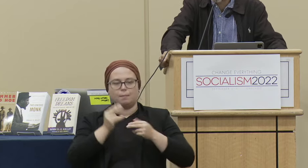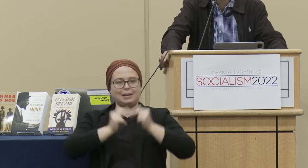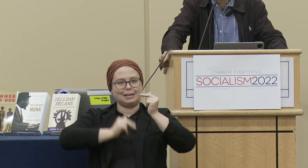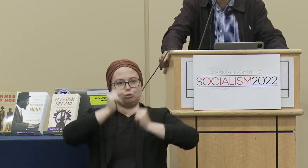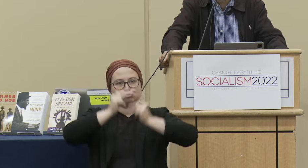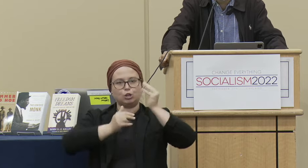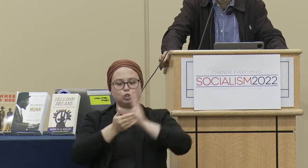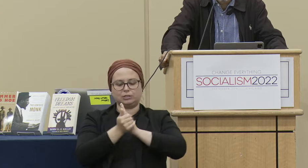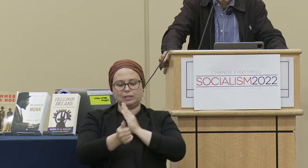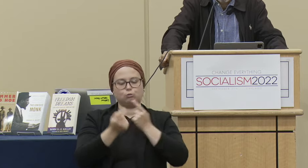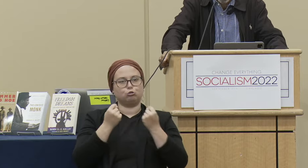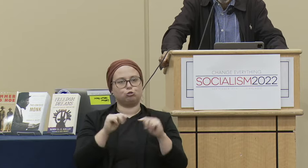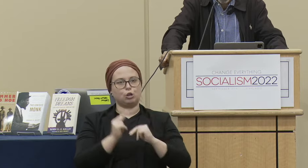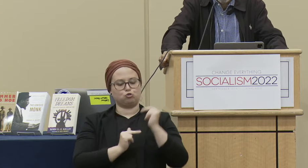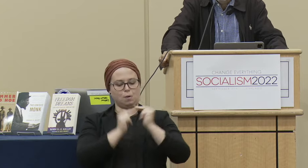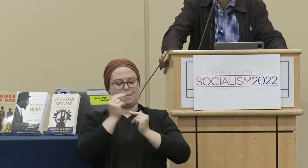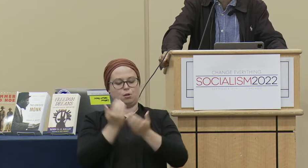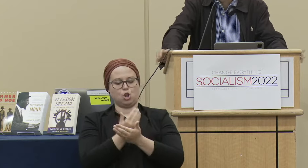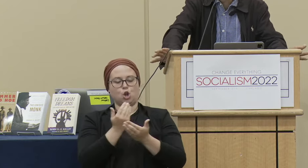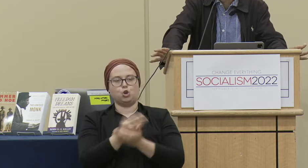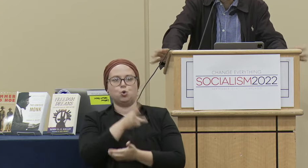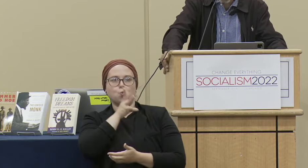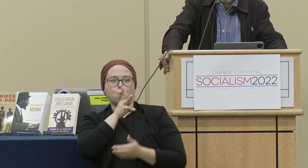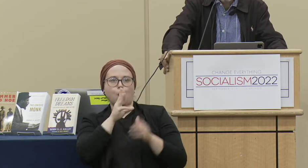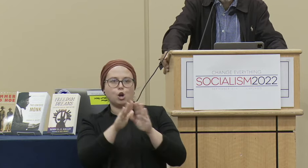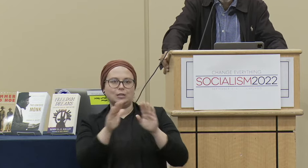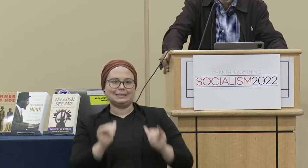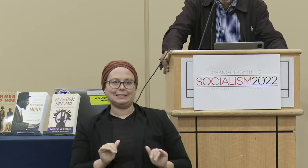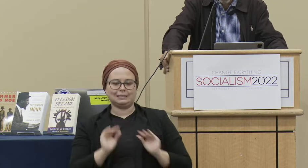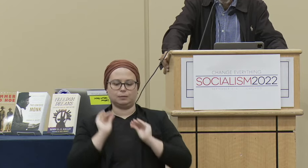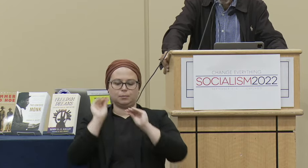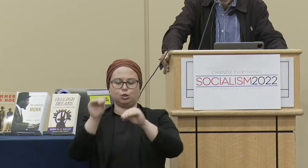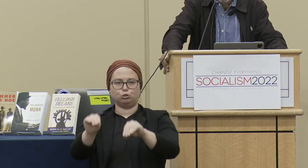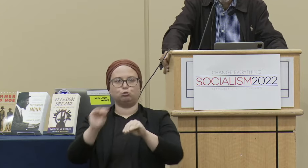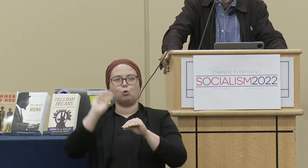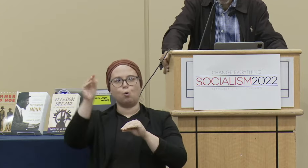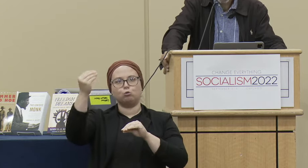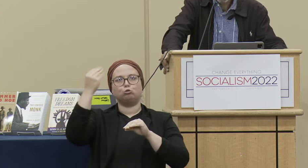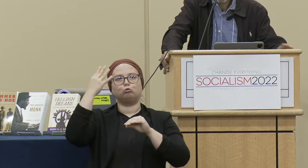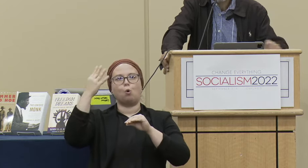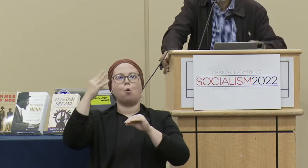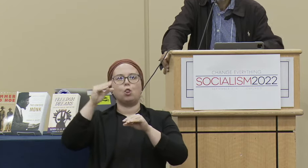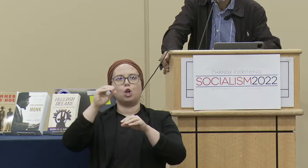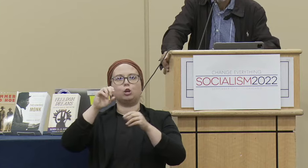you have some construction skills , they are trying to build a new water catchment system and install solar